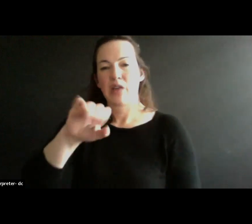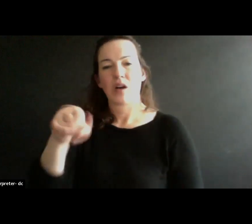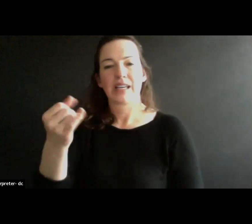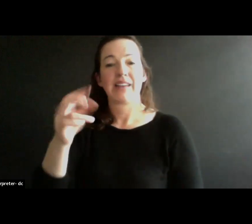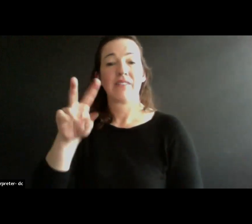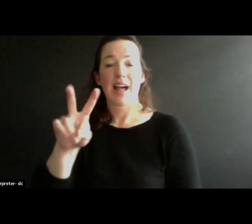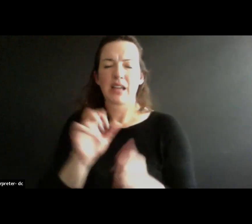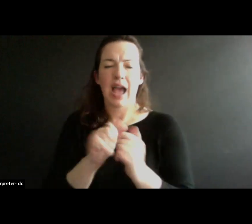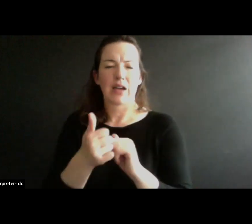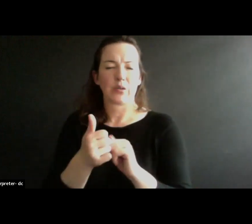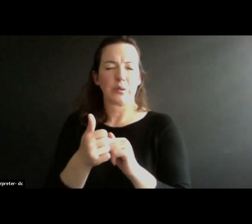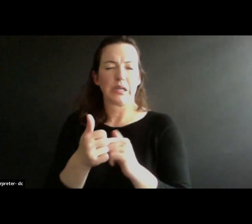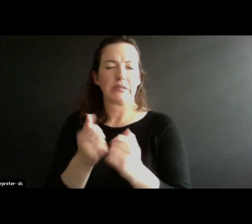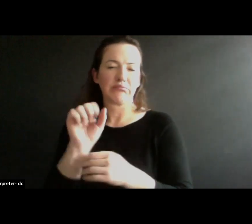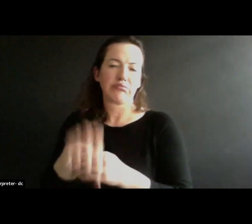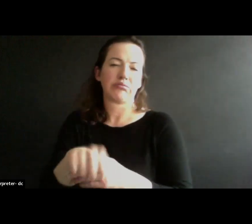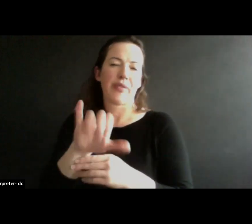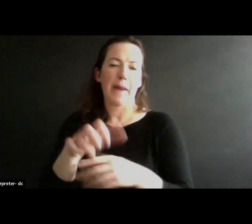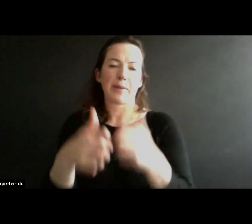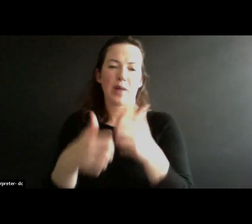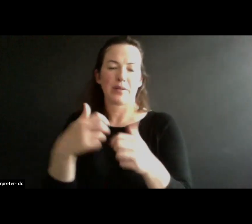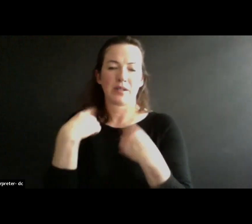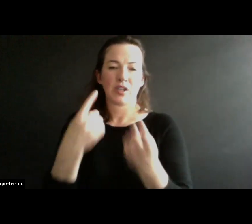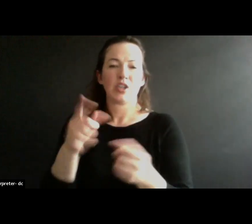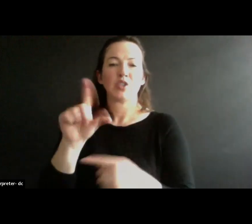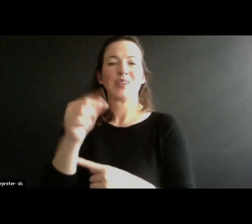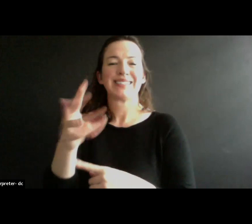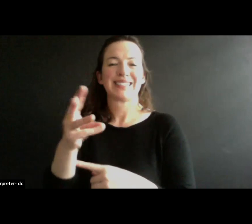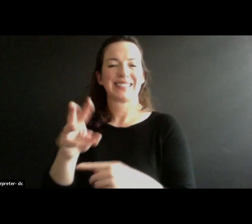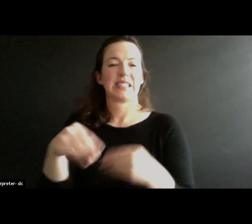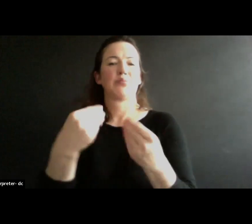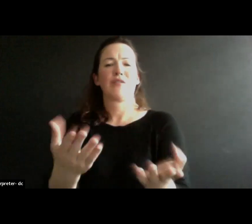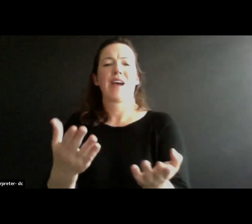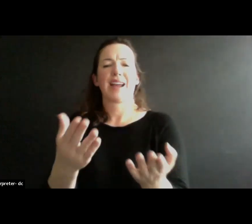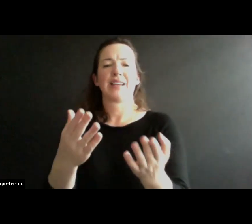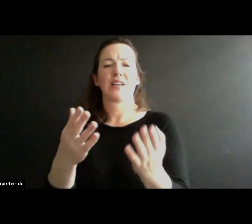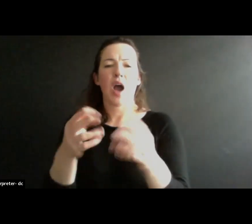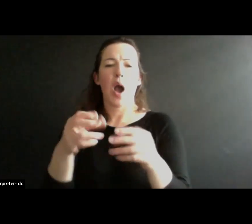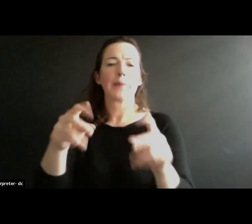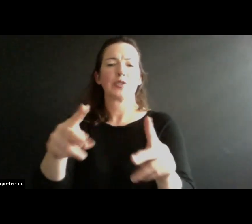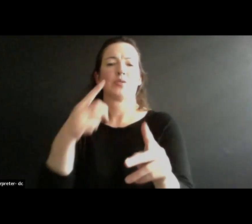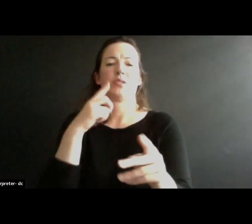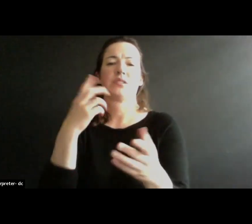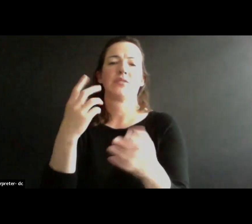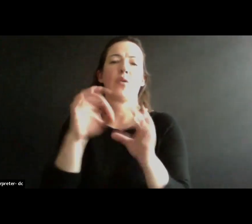doing it since 2,013, providing digital literacy opportunities for families to learn the digital